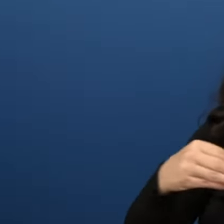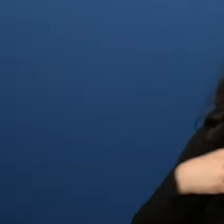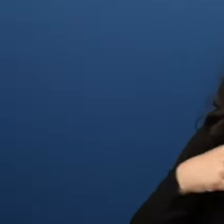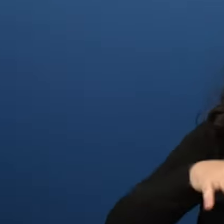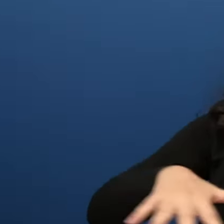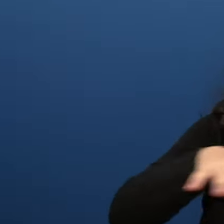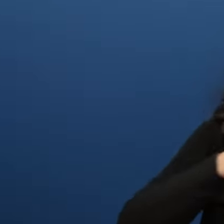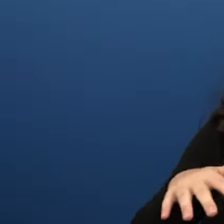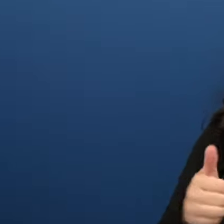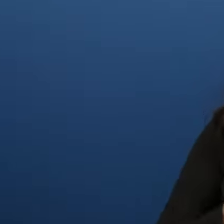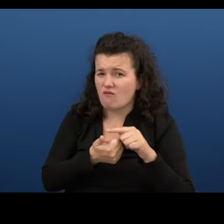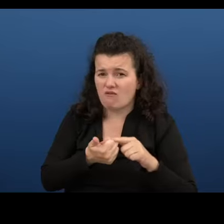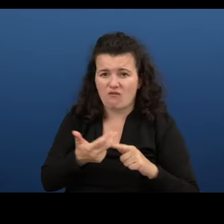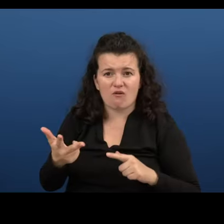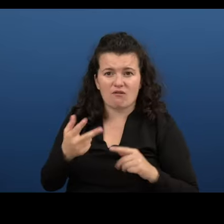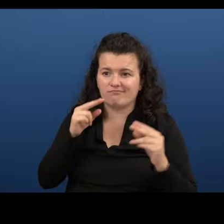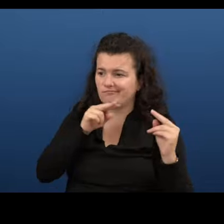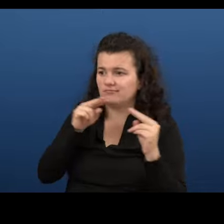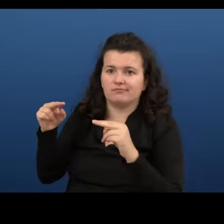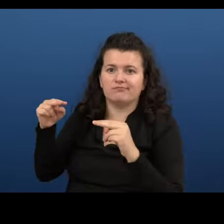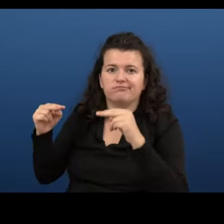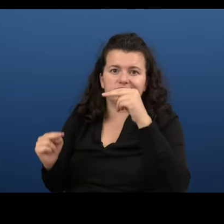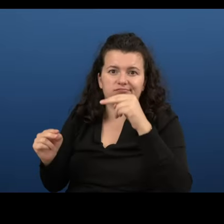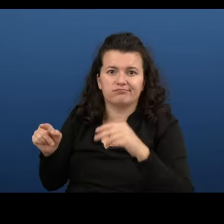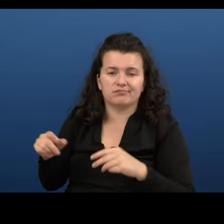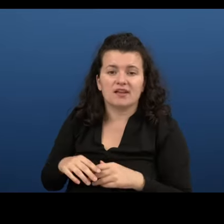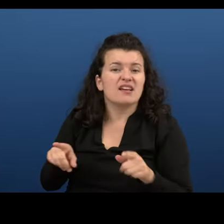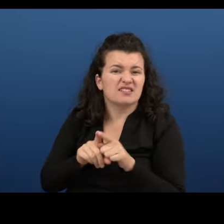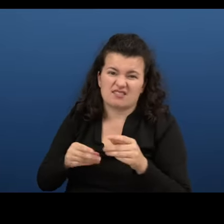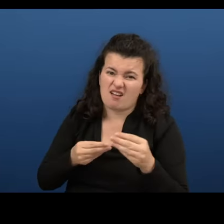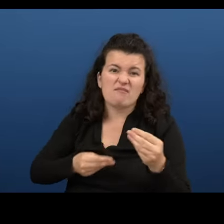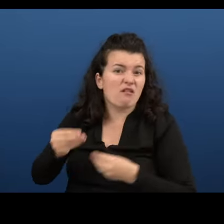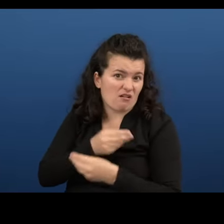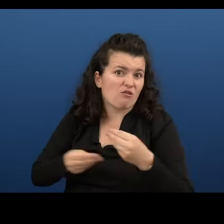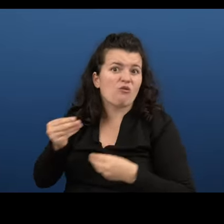up to, you know, the economic empowerment of people with the stability.